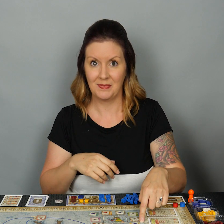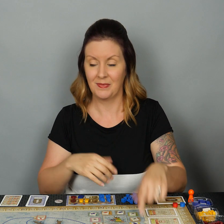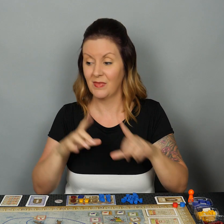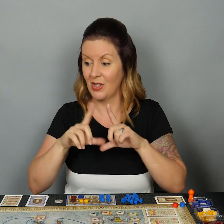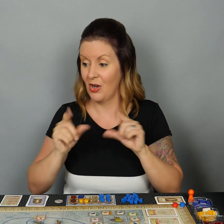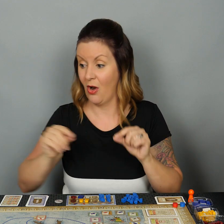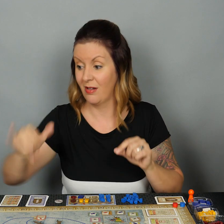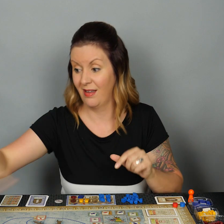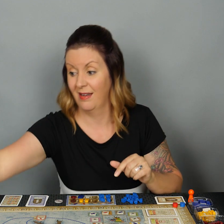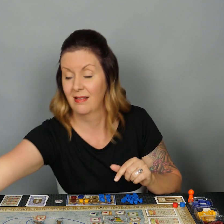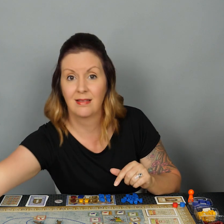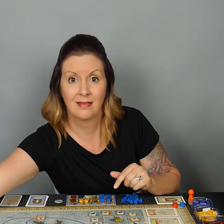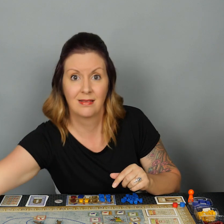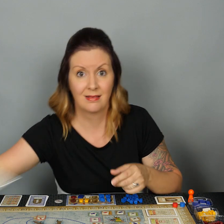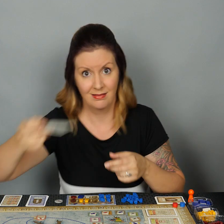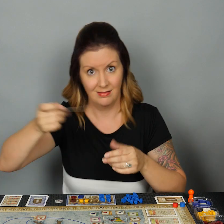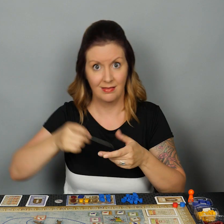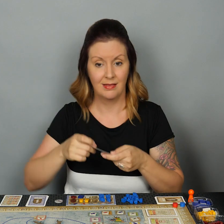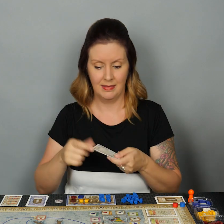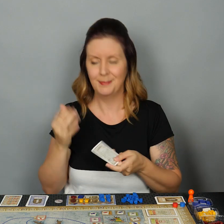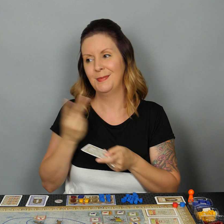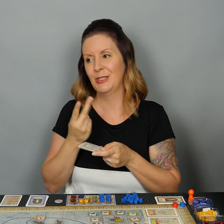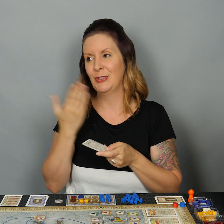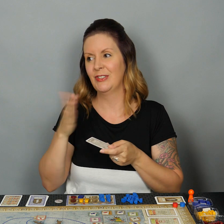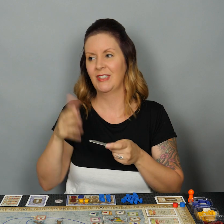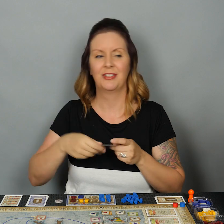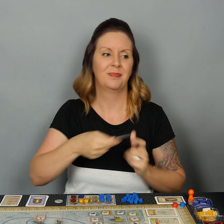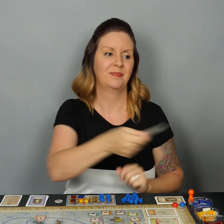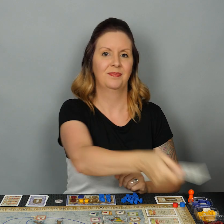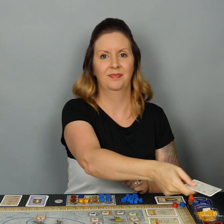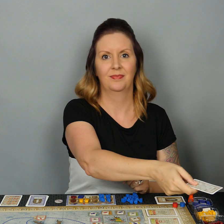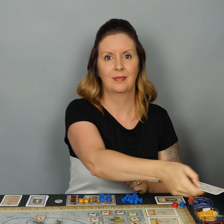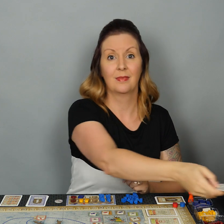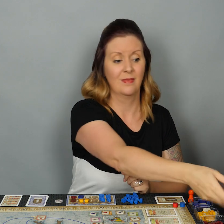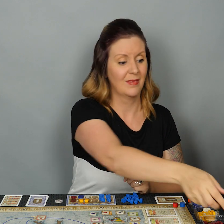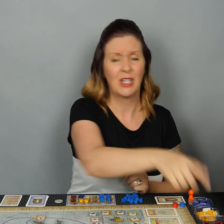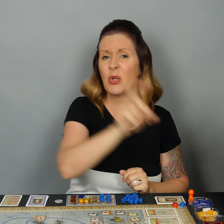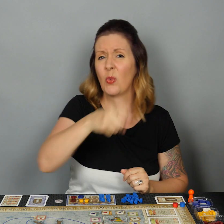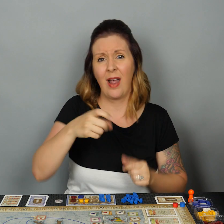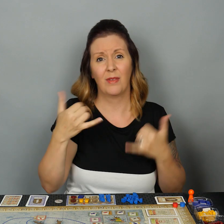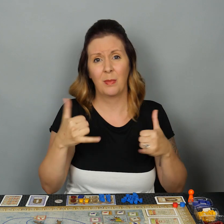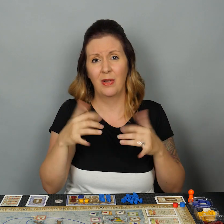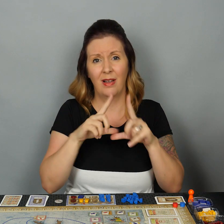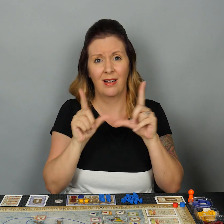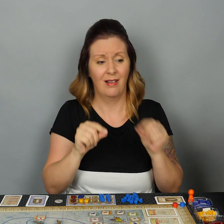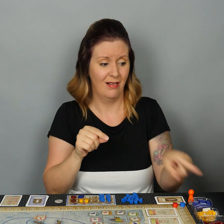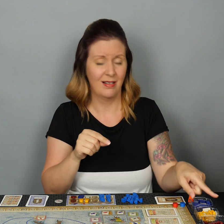Then, you pass the Praefectus Magnus card to the next player.